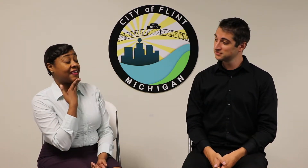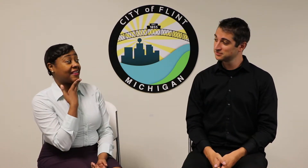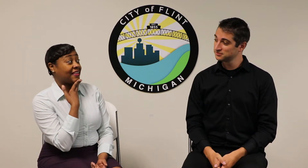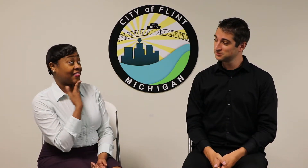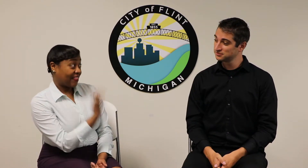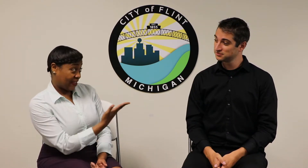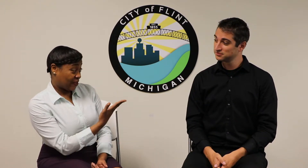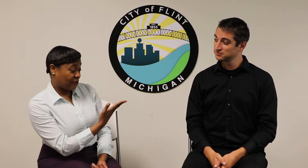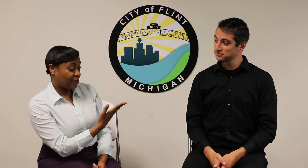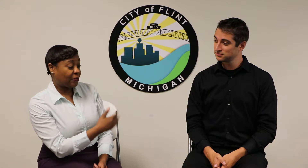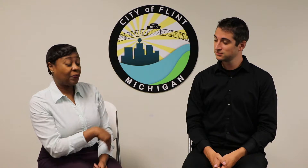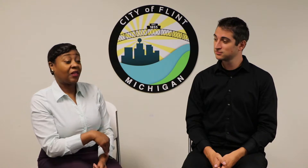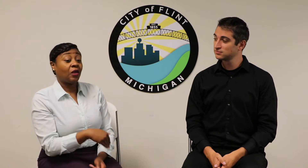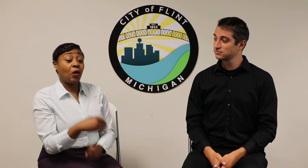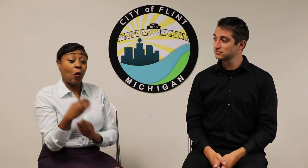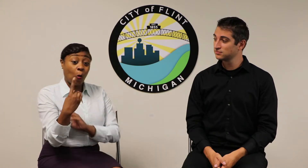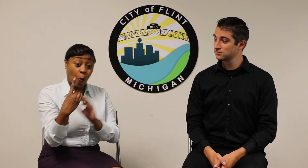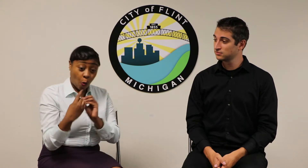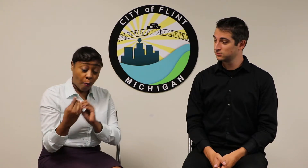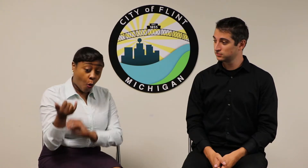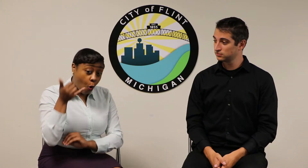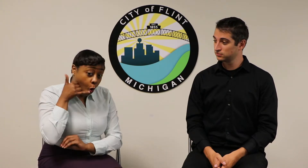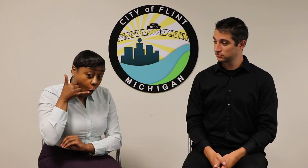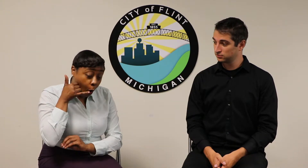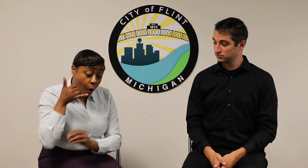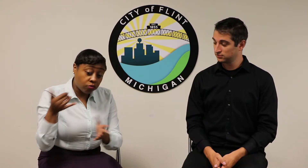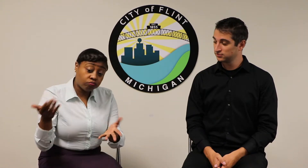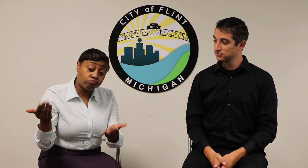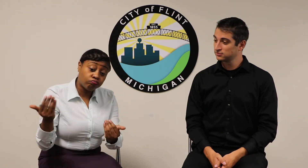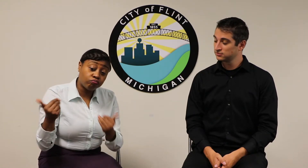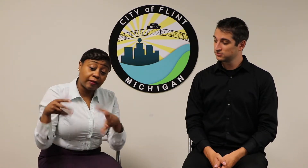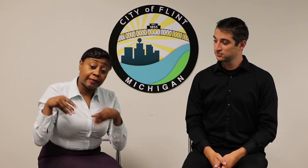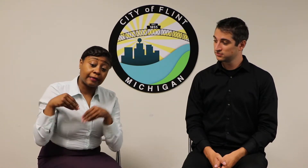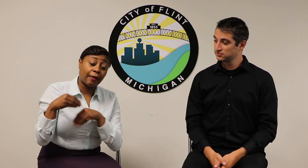Thank you. We have one more call